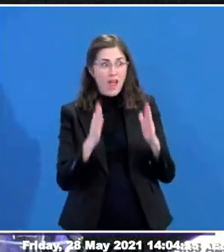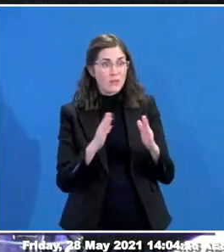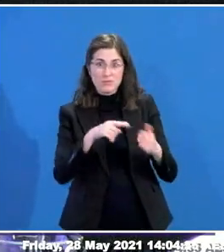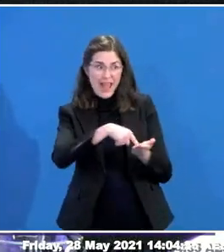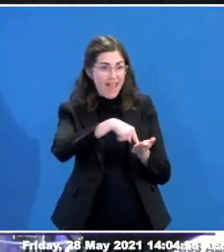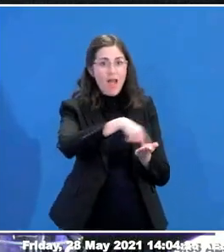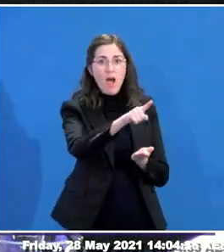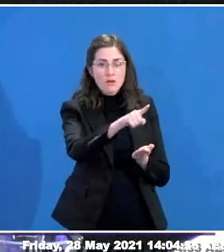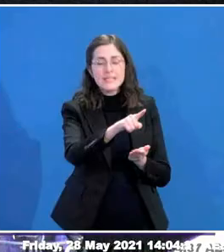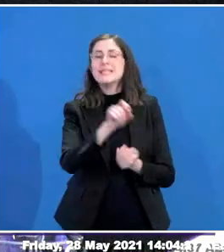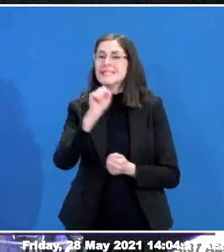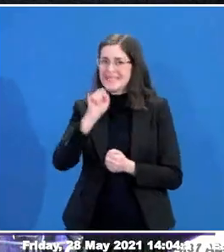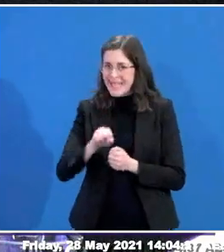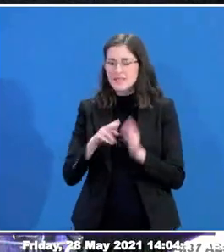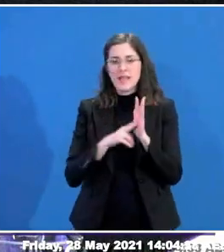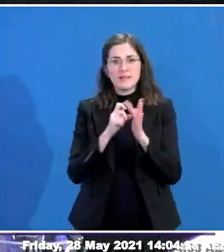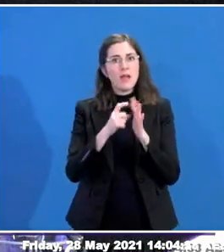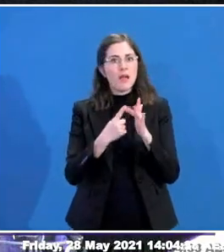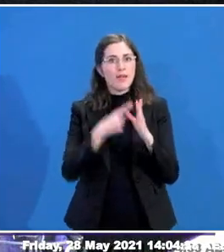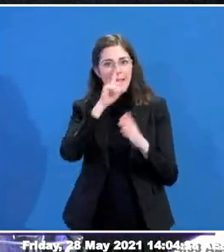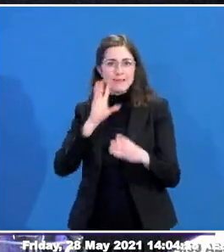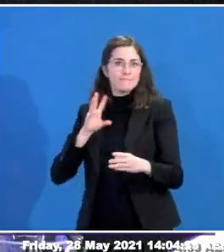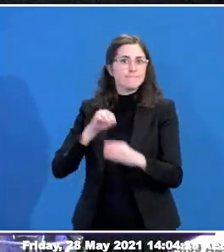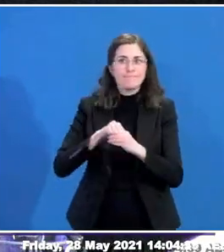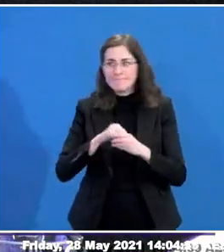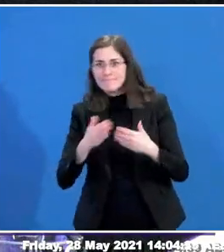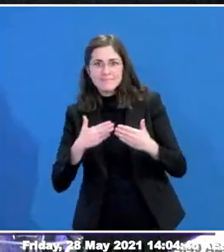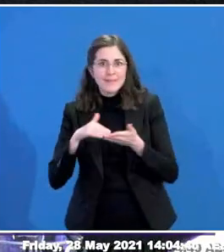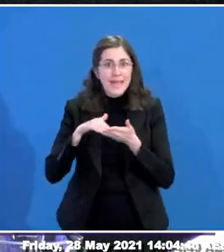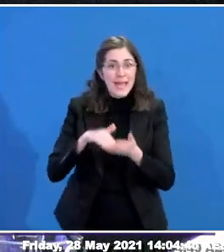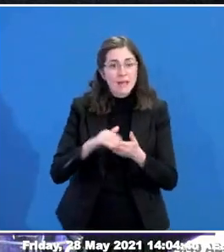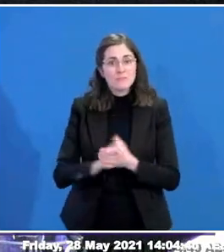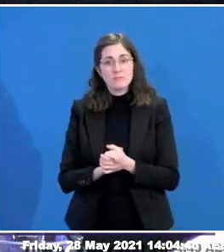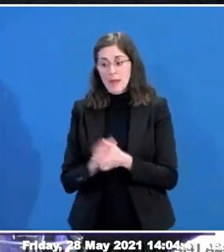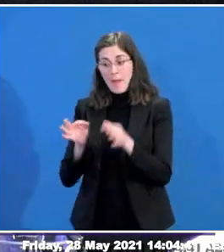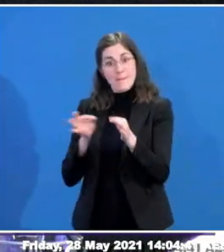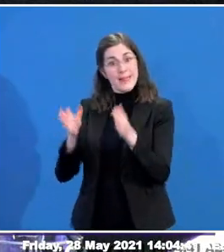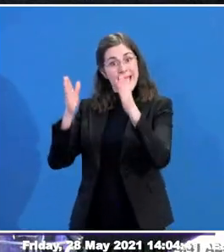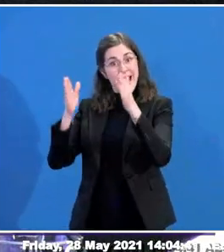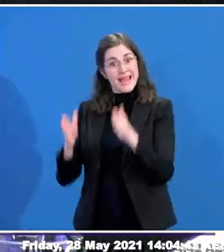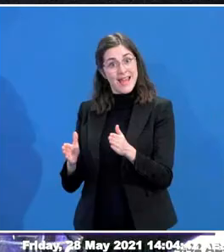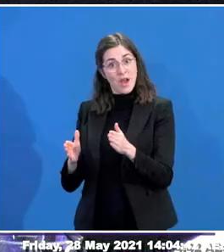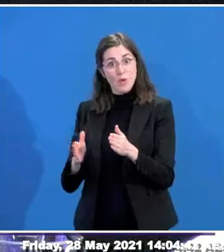we have a role to play with our planners, our funded support coordinators, to start